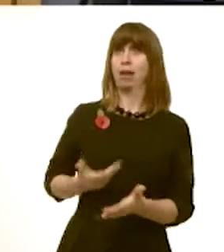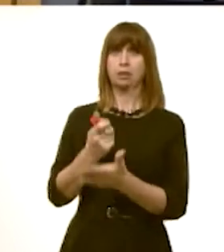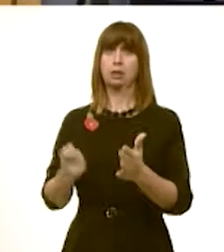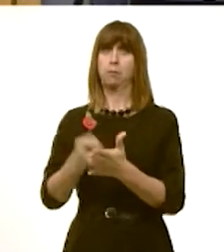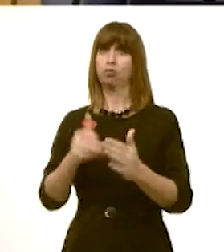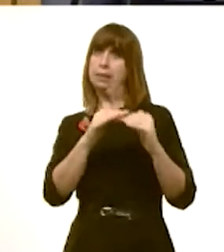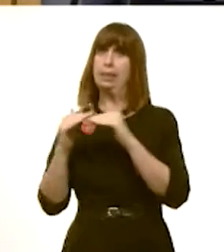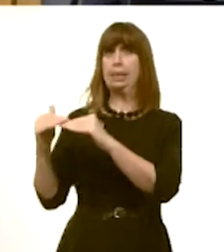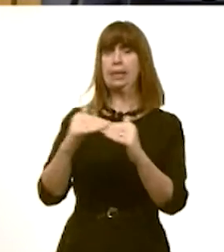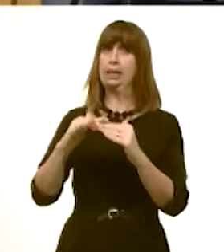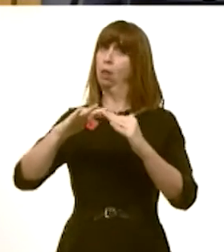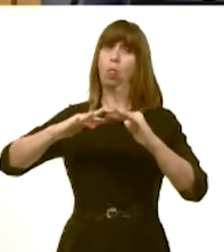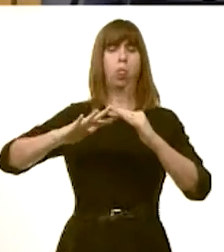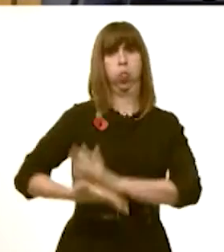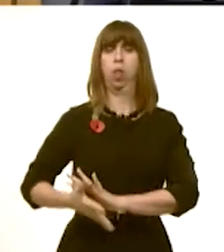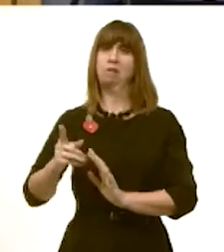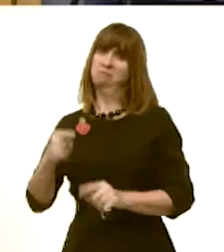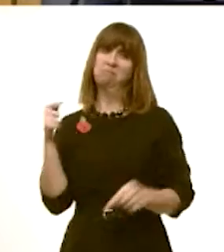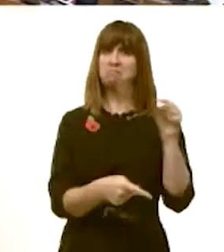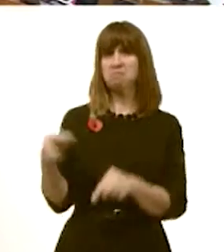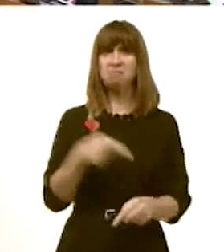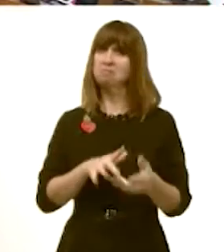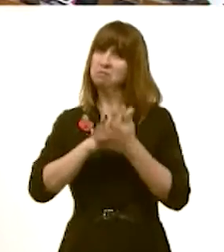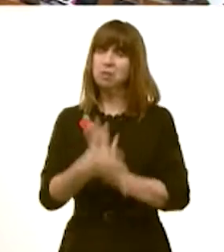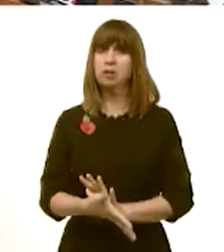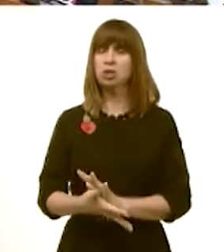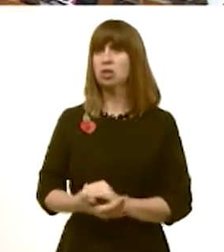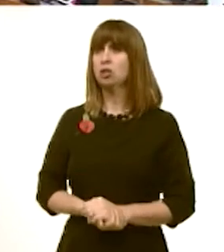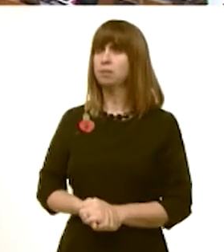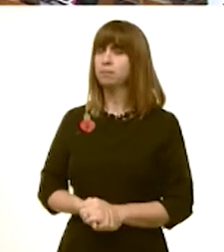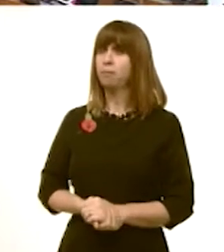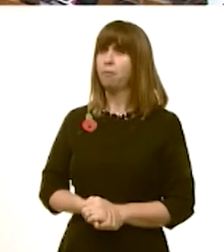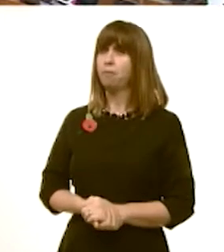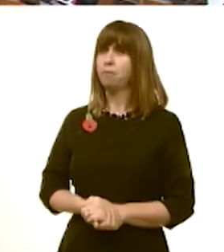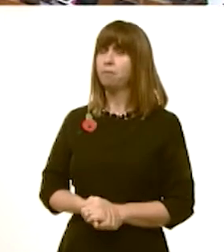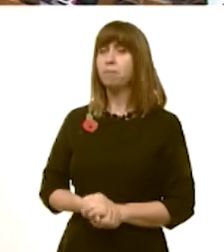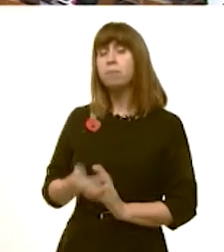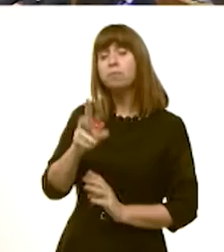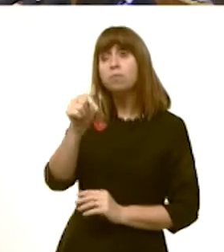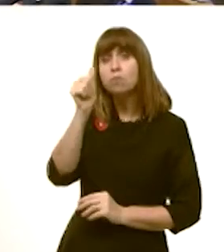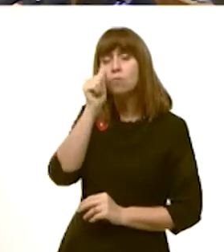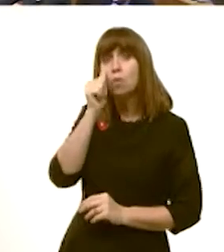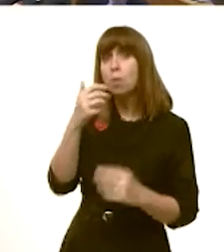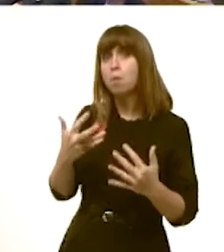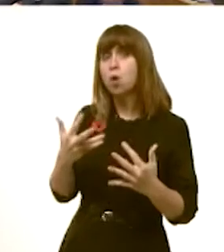Mohammad Asghar: First Minister, you will be aware of the current dispute between the